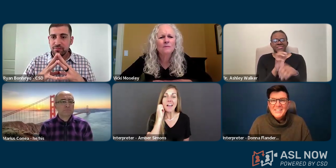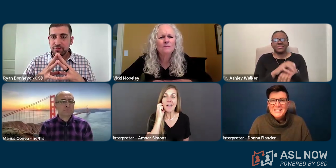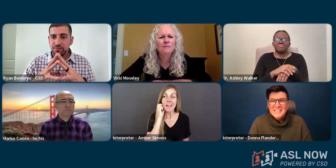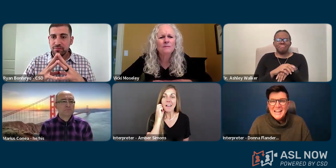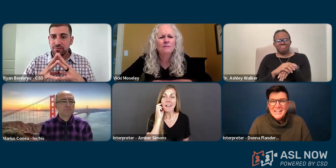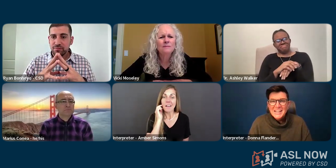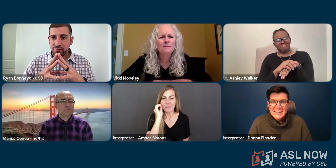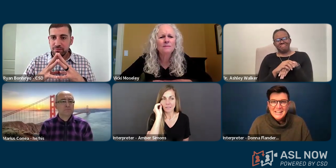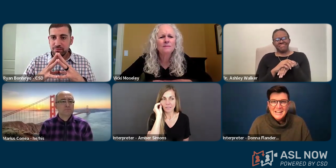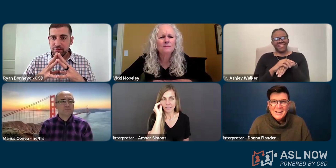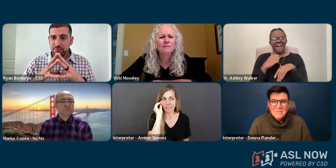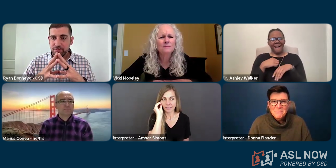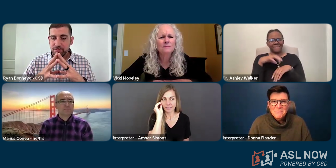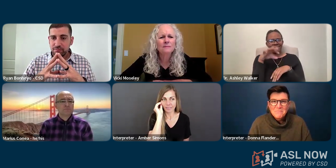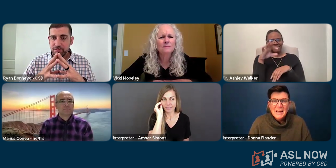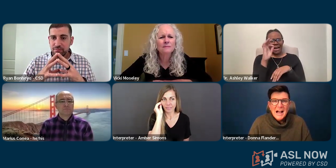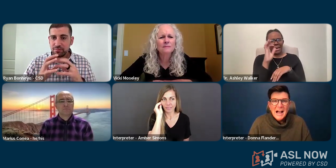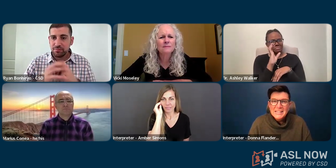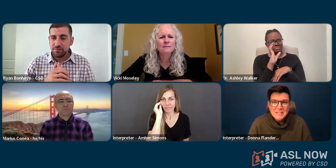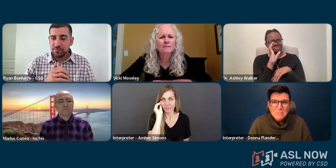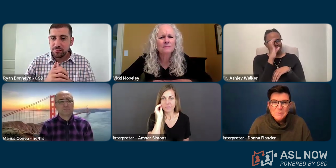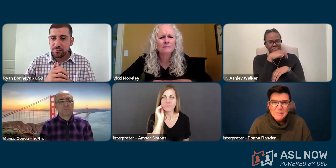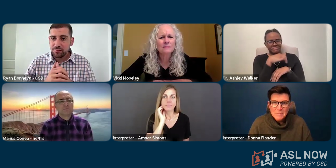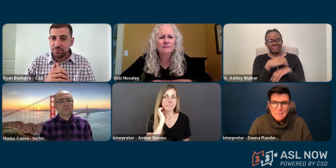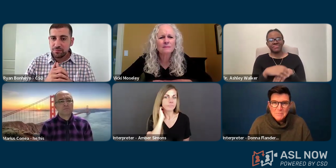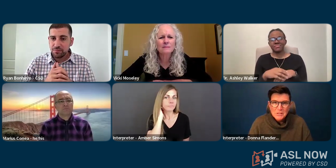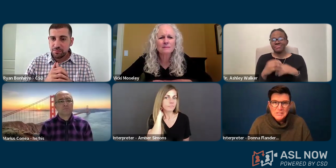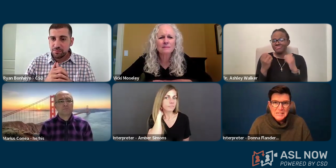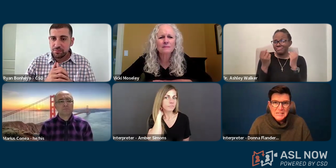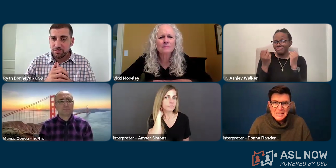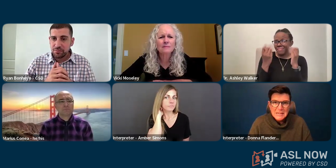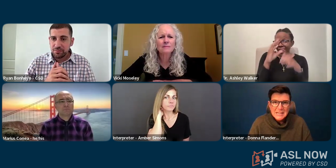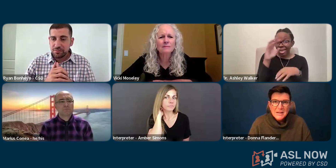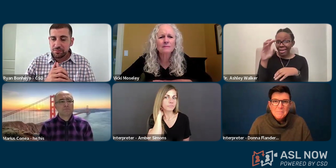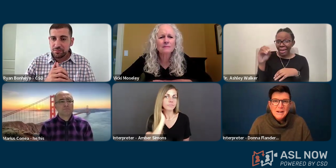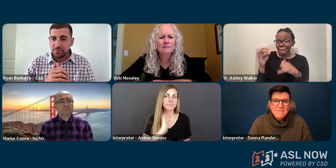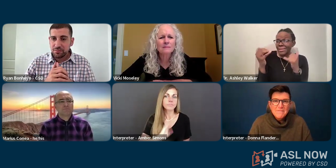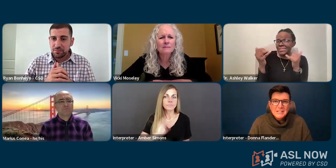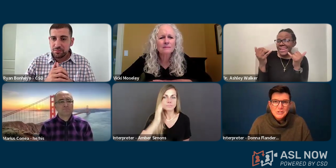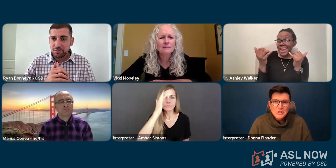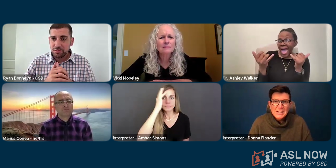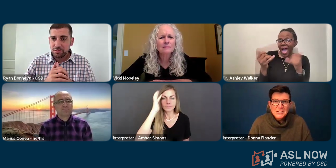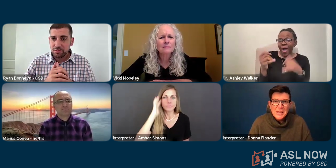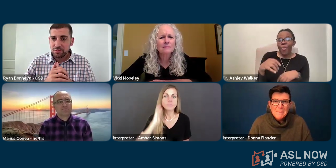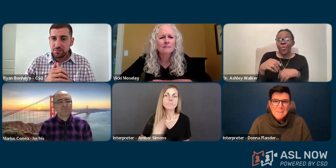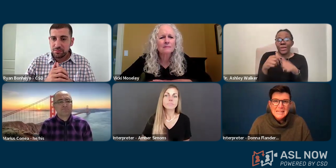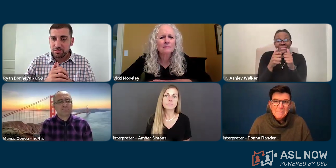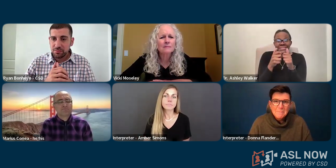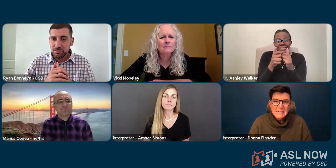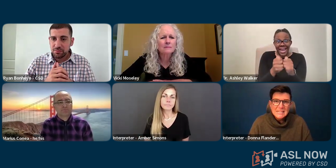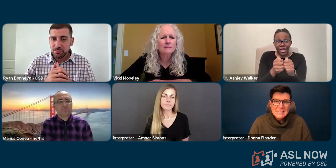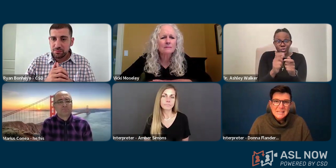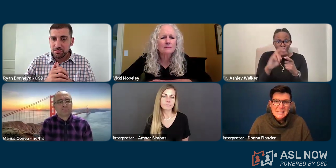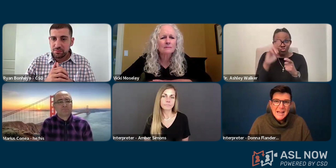Yeah, this is Ashley. Yeah, I simply tell people to text me, but I find it strange that many companies